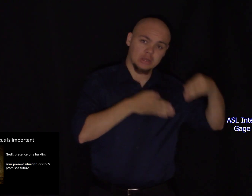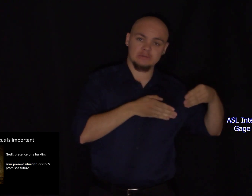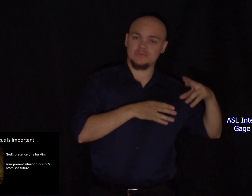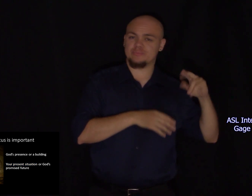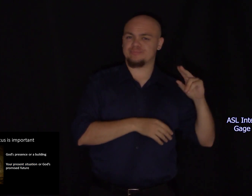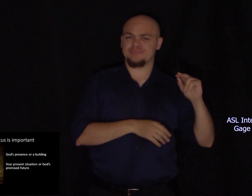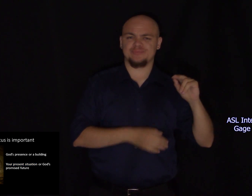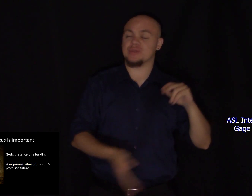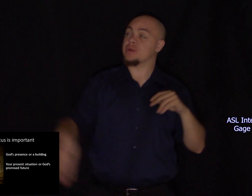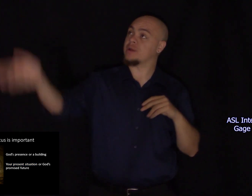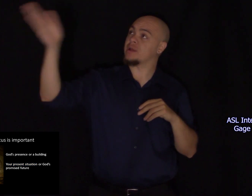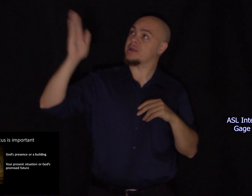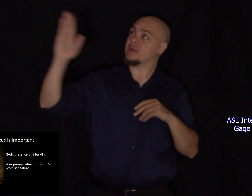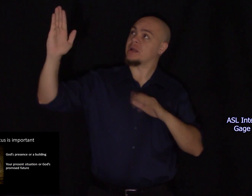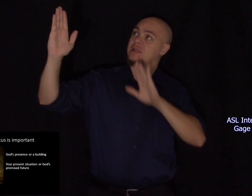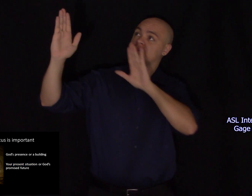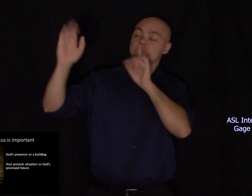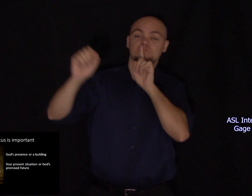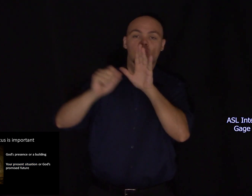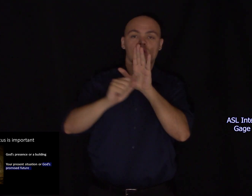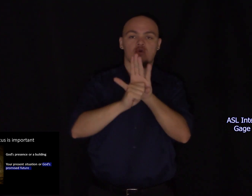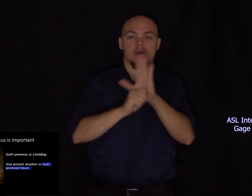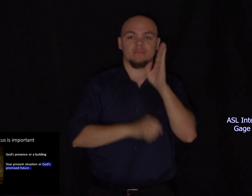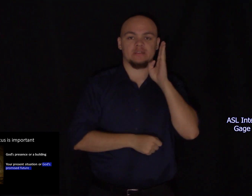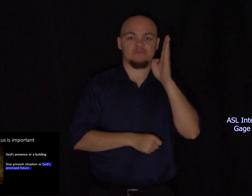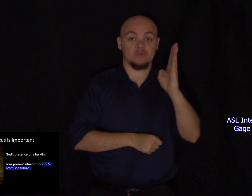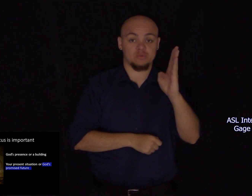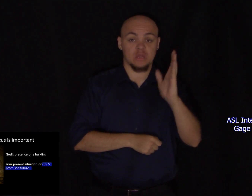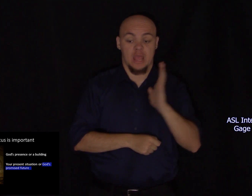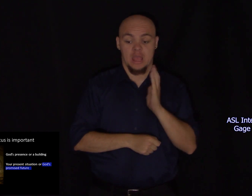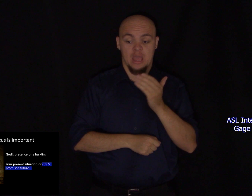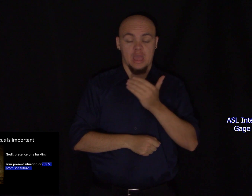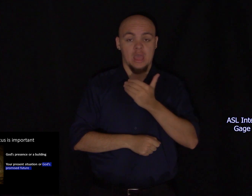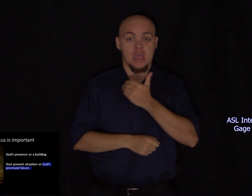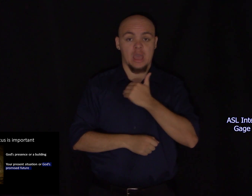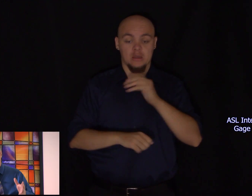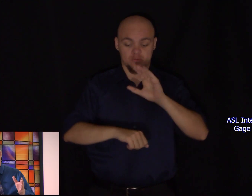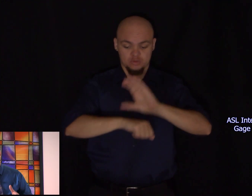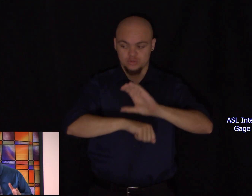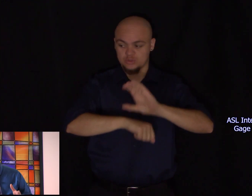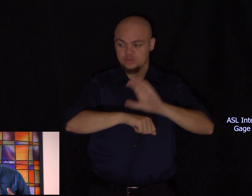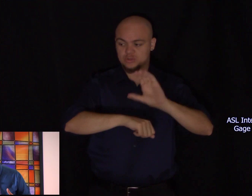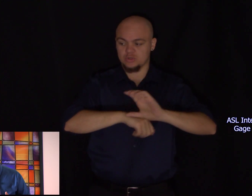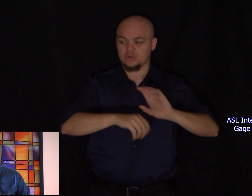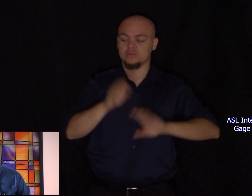we're supposed to focus on but we should look at God's promised future that is what we build our